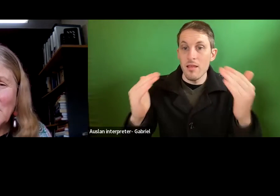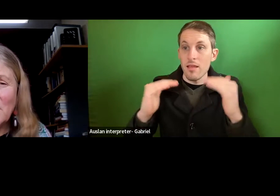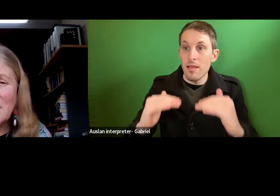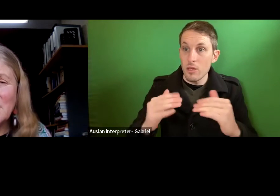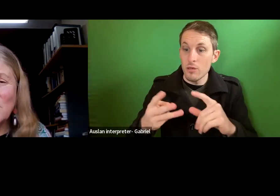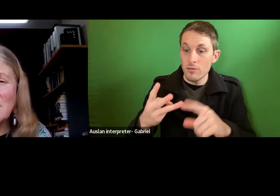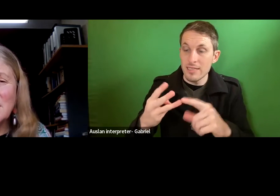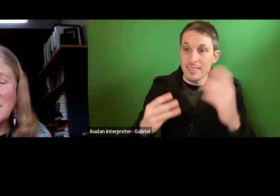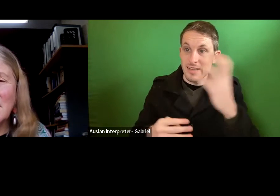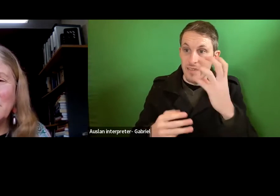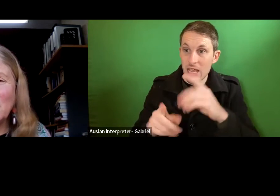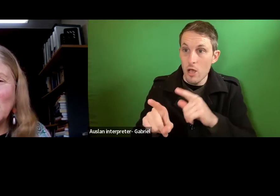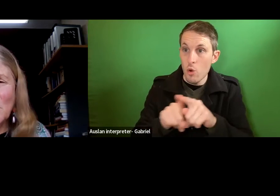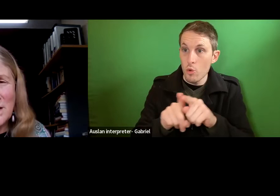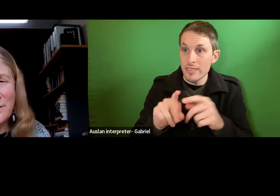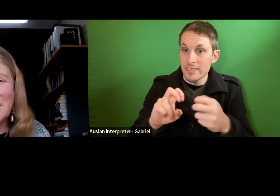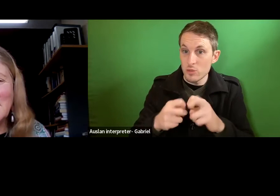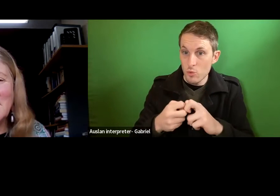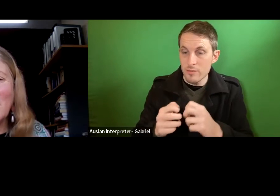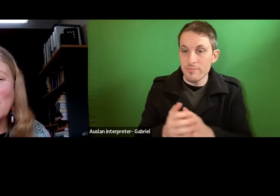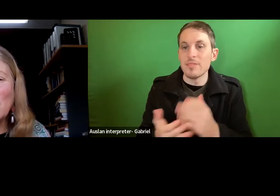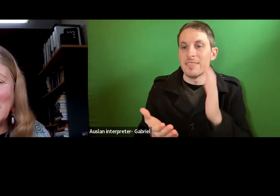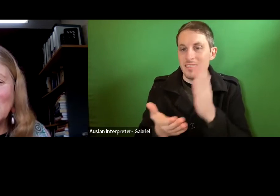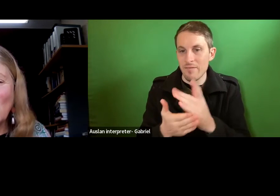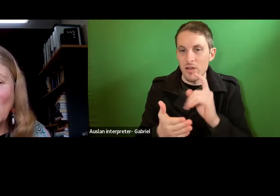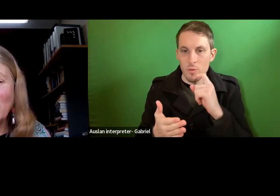learning disorders, we will definitely need a range of